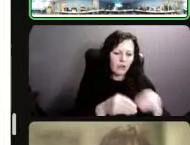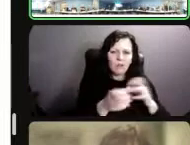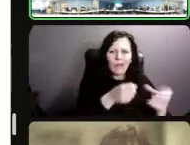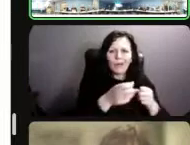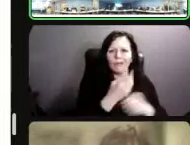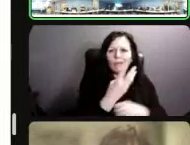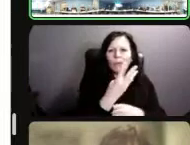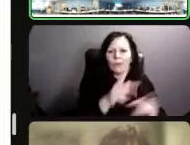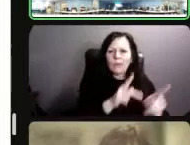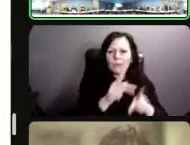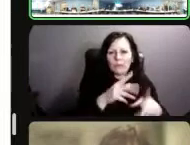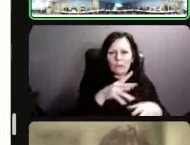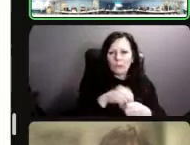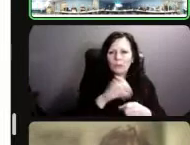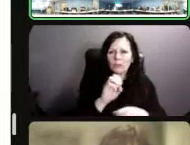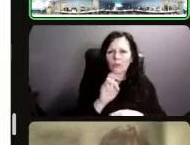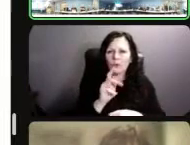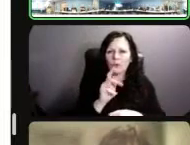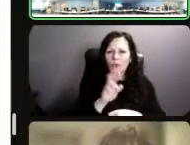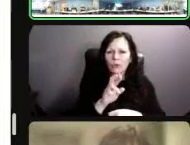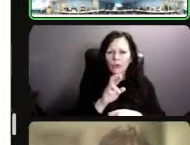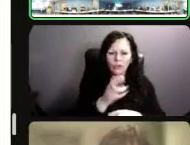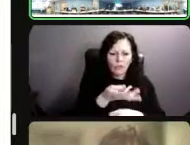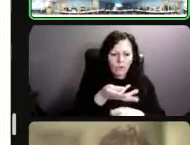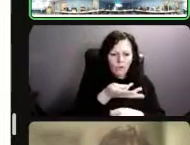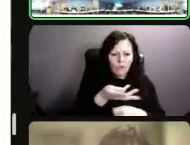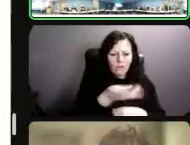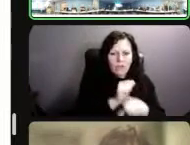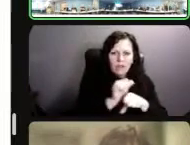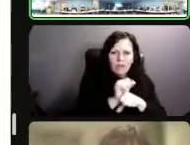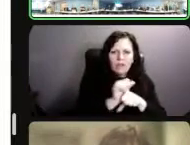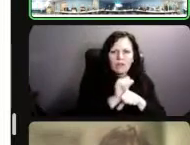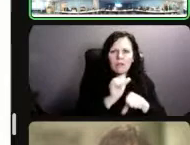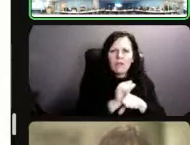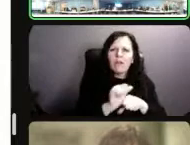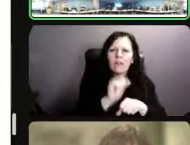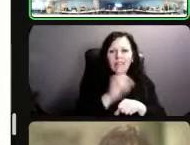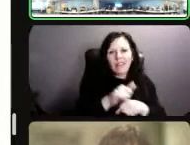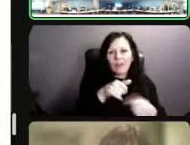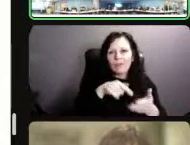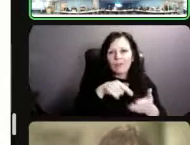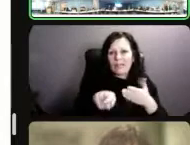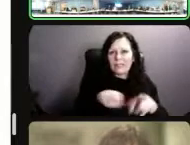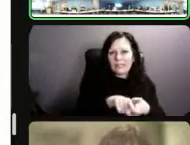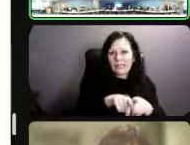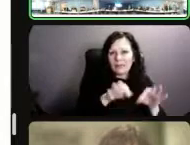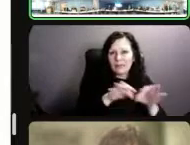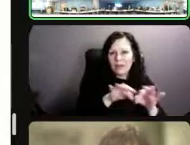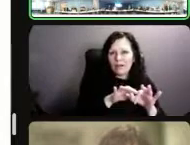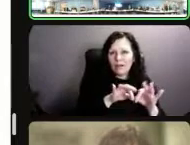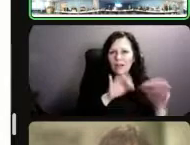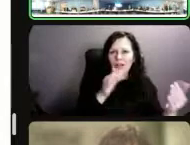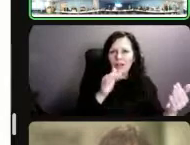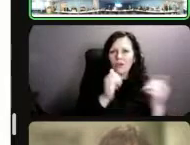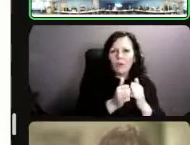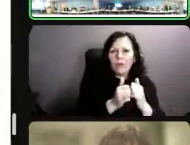APPRECIATE THIS BEING STATED THAT A SMALL COFFEE SHOP THAT